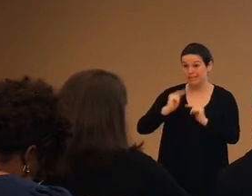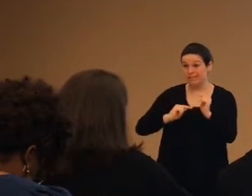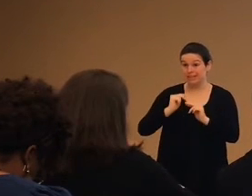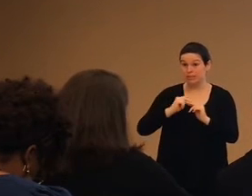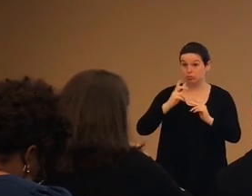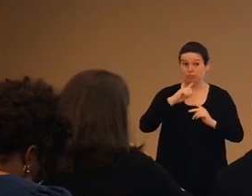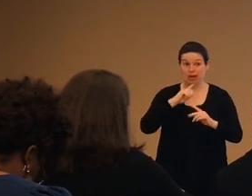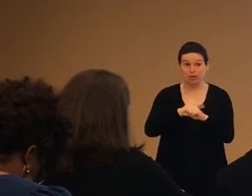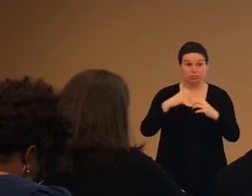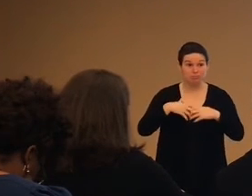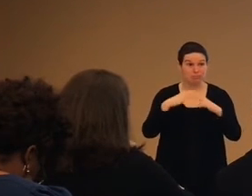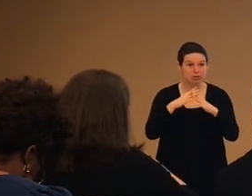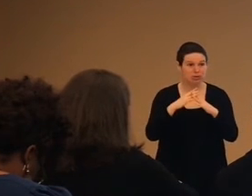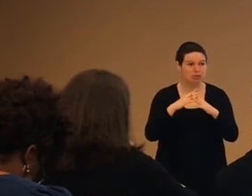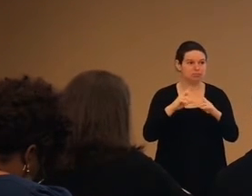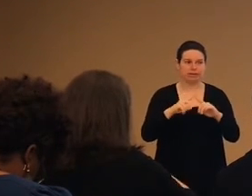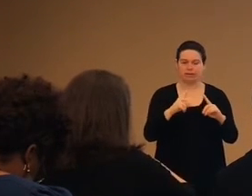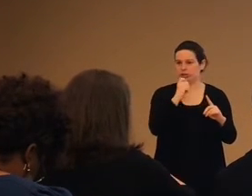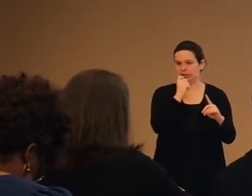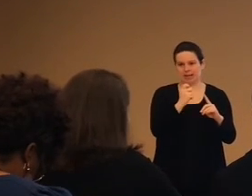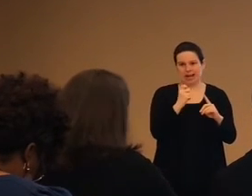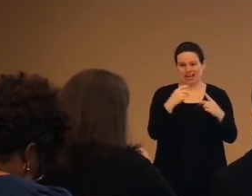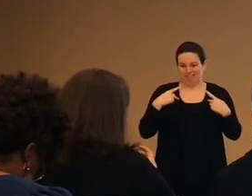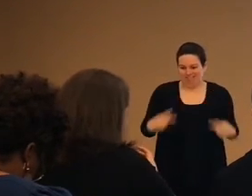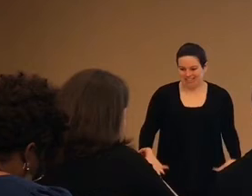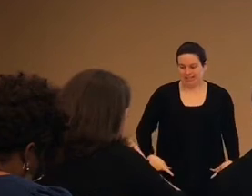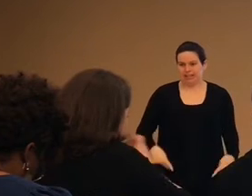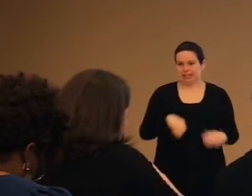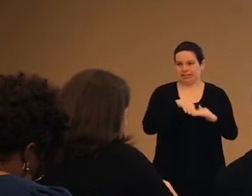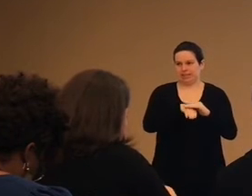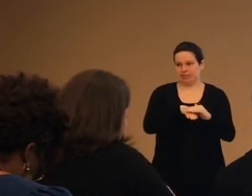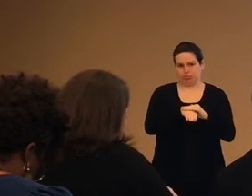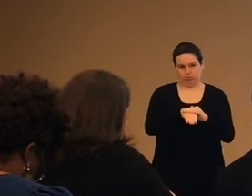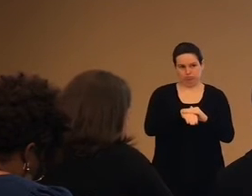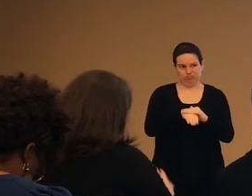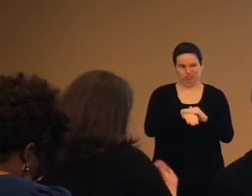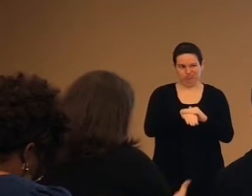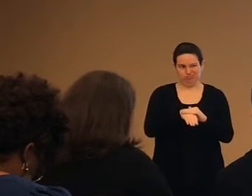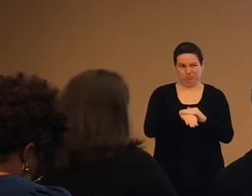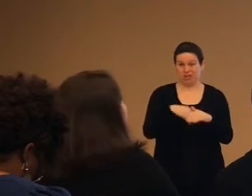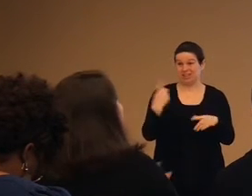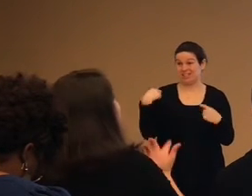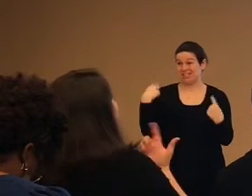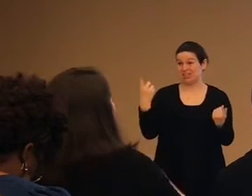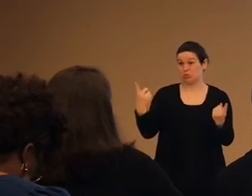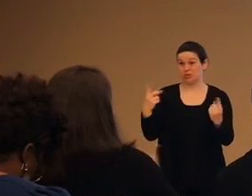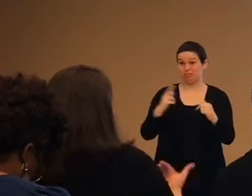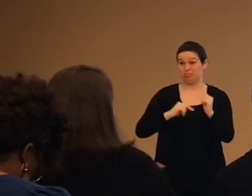They're probably not still physically accessible because since we have built our new building in